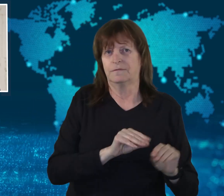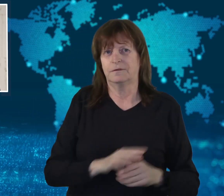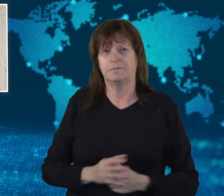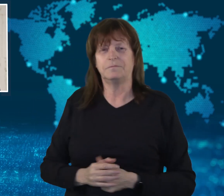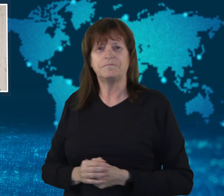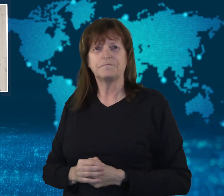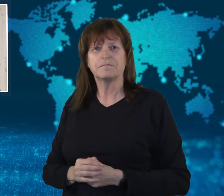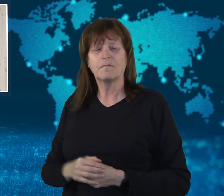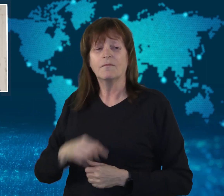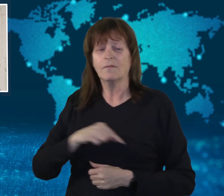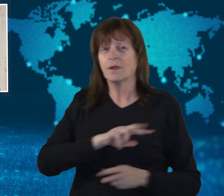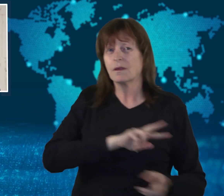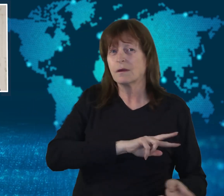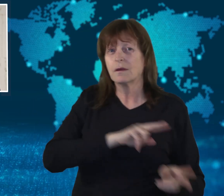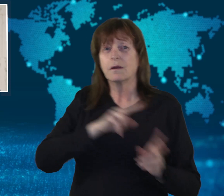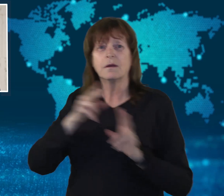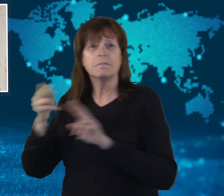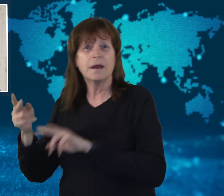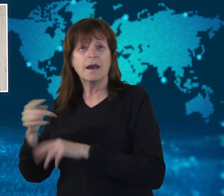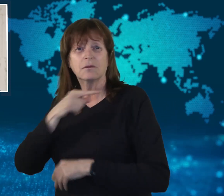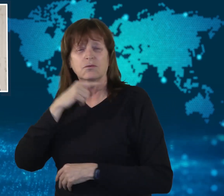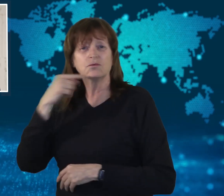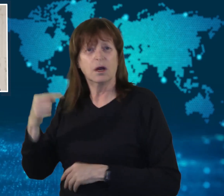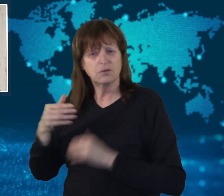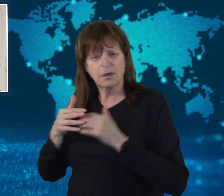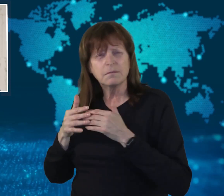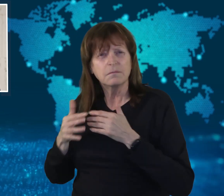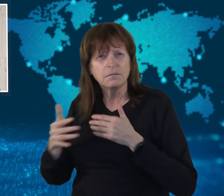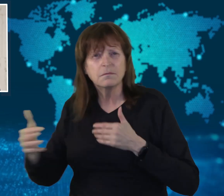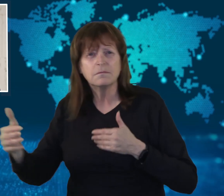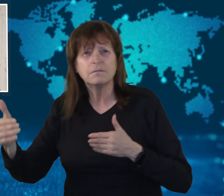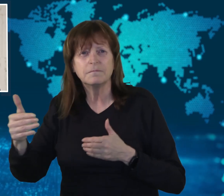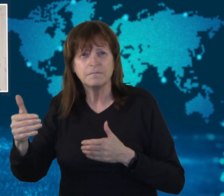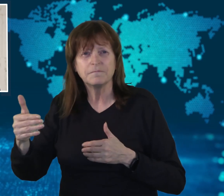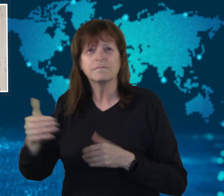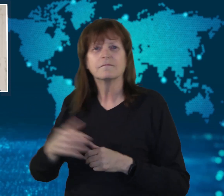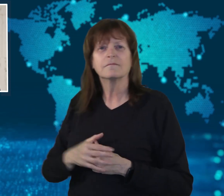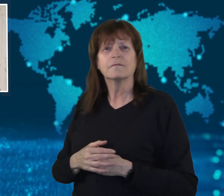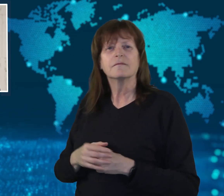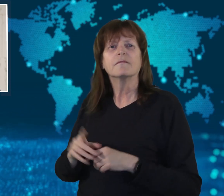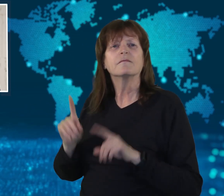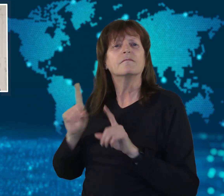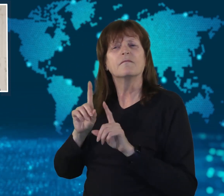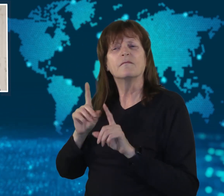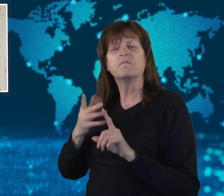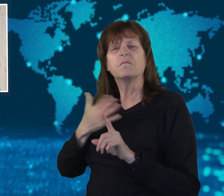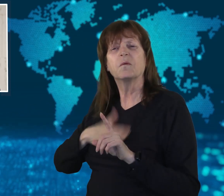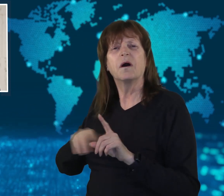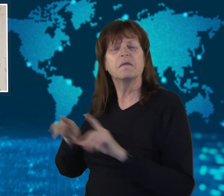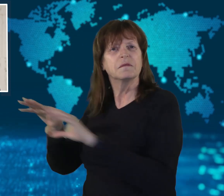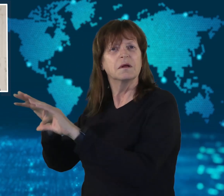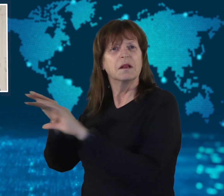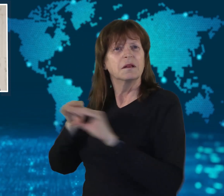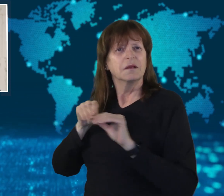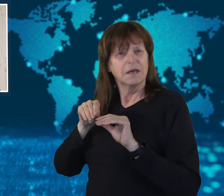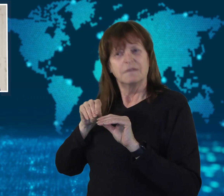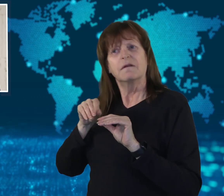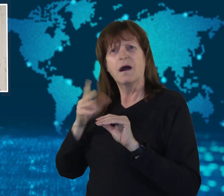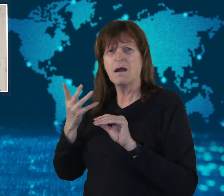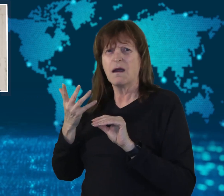He returned to Russia later, and would not leave in spite of